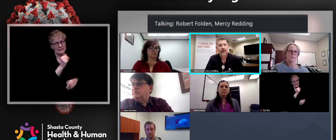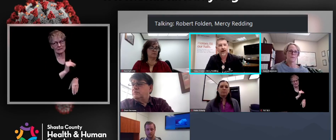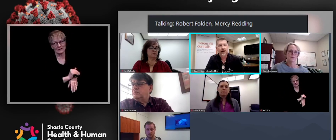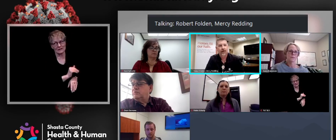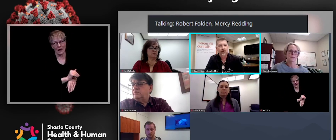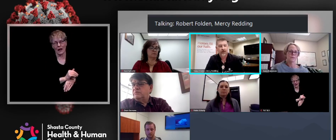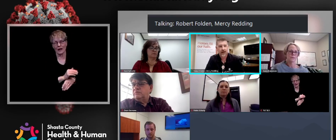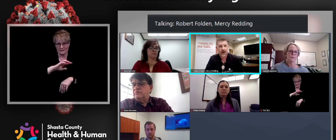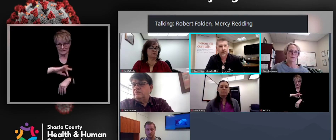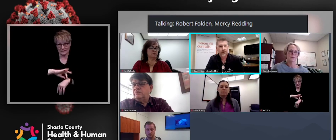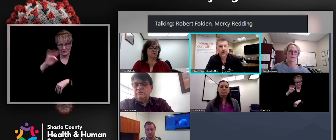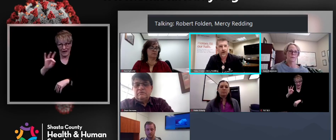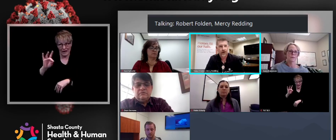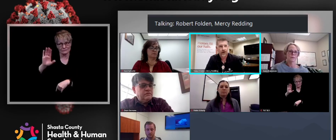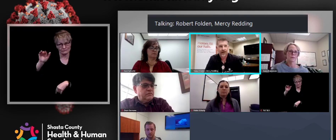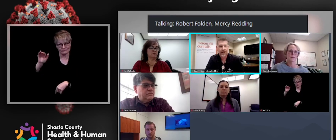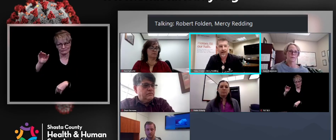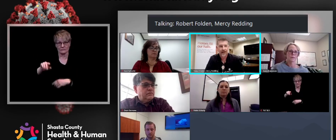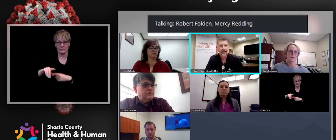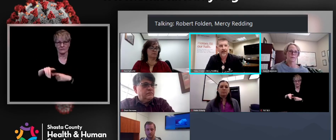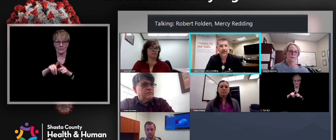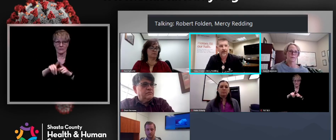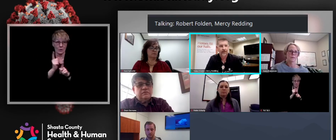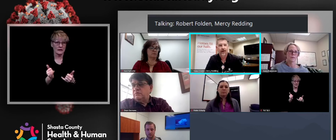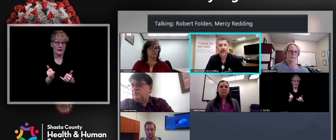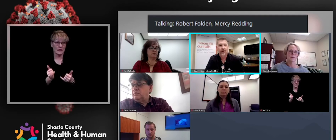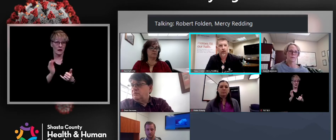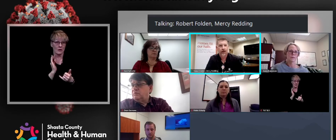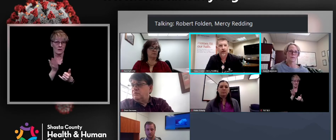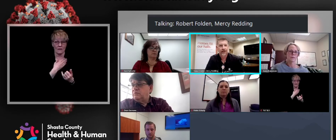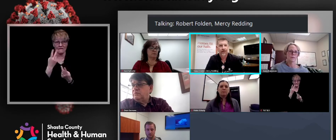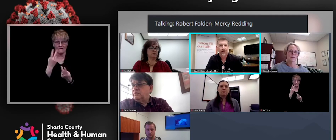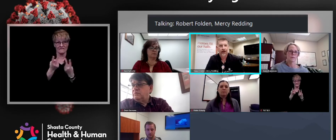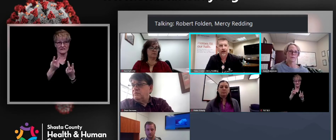Right now our visiting hours are 10:00 AM to 7:00PM, 10:00 in the morning to 7:00 at night.